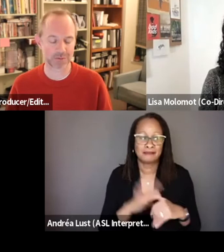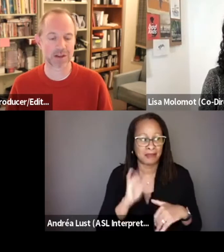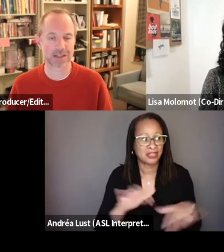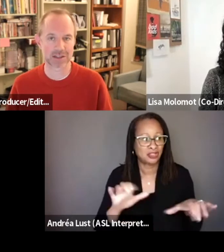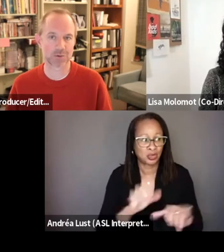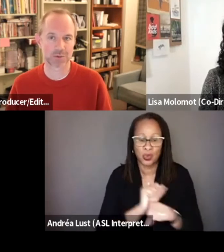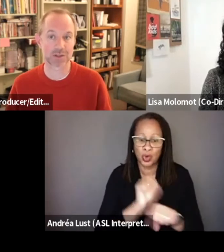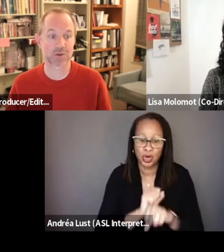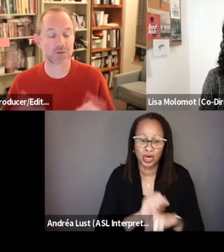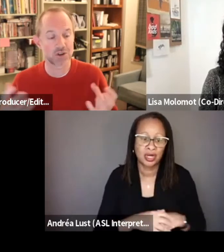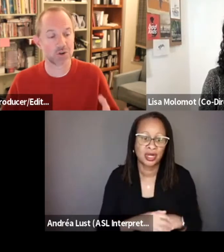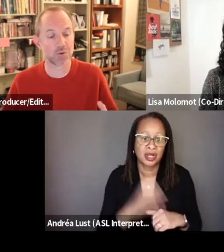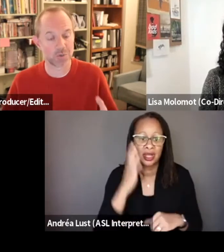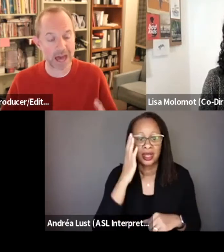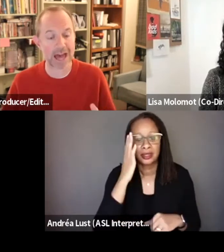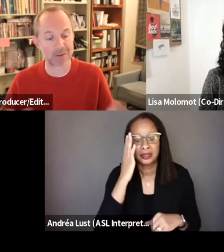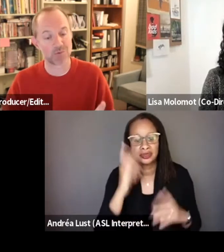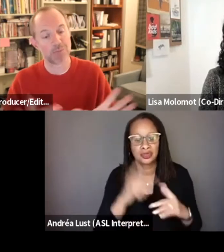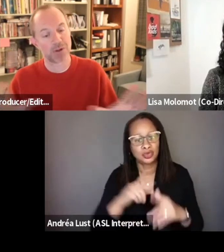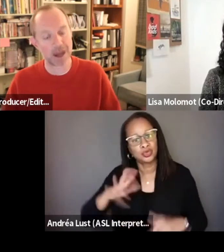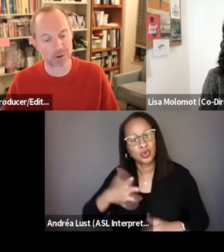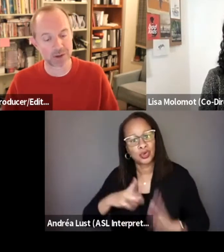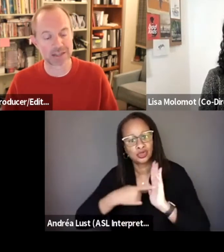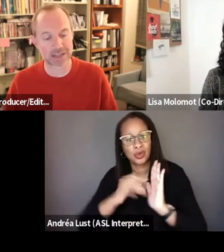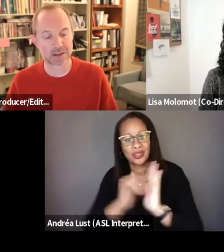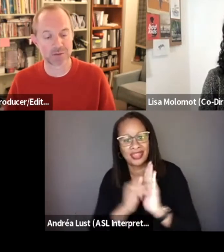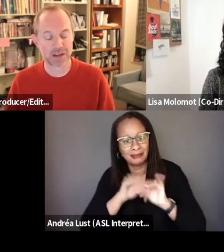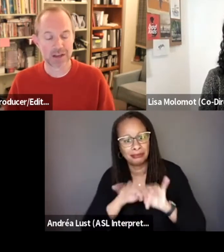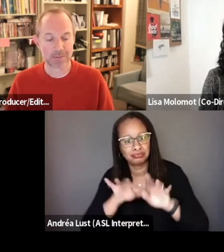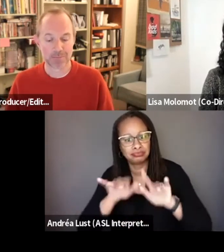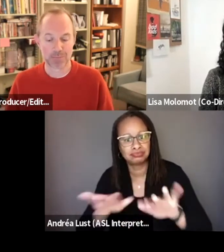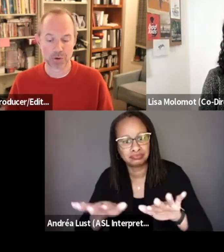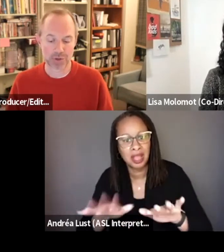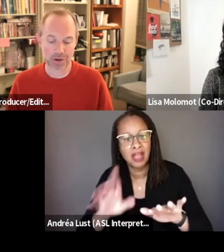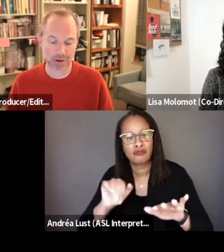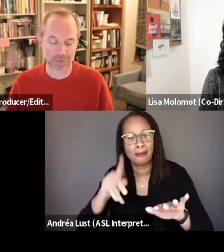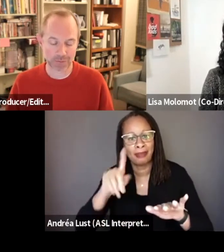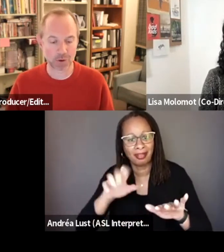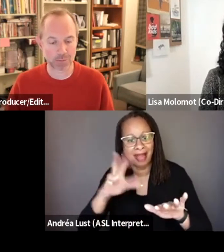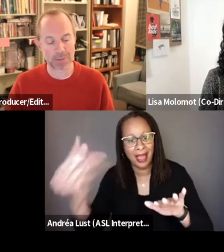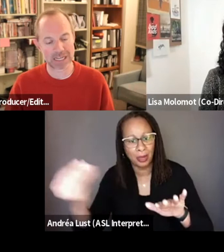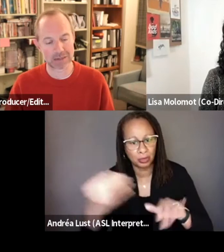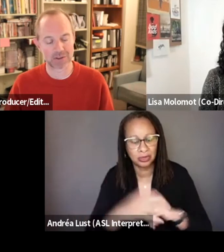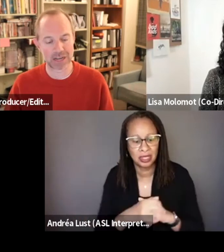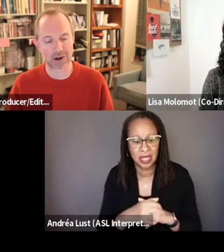And so to sort of show that ripple out and to give both a forward momentum of a narrative,